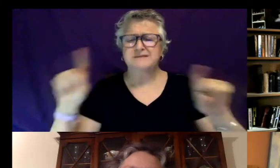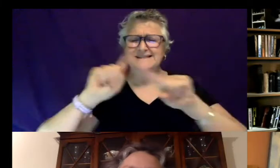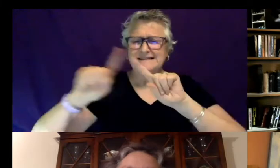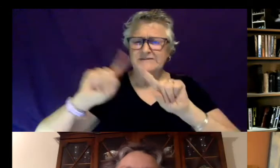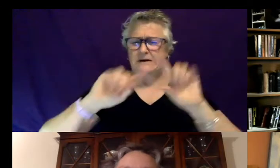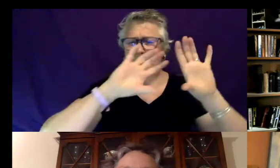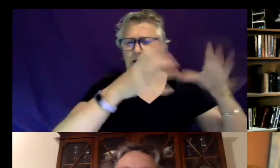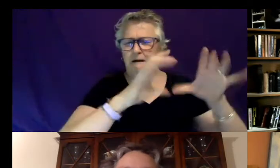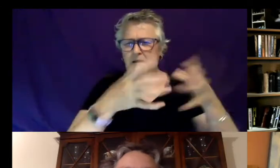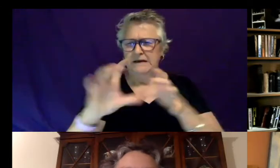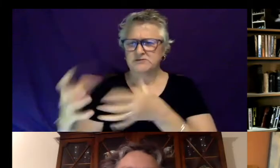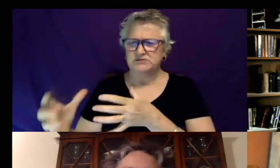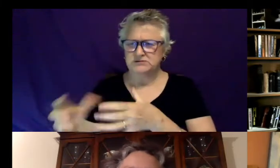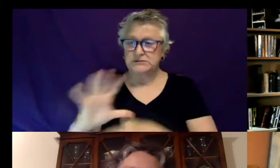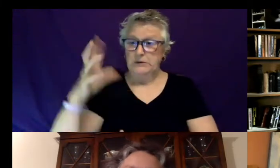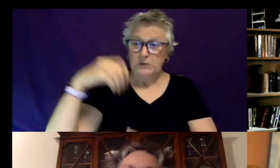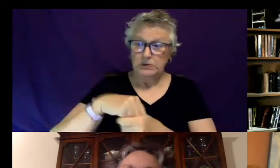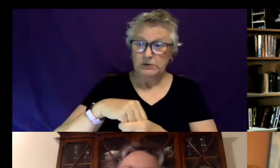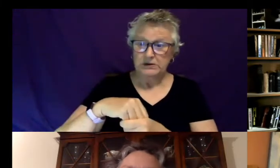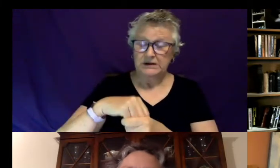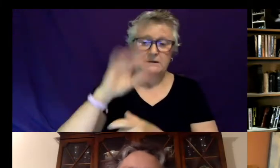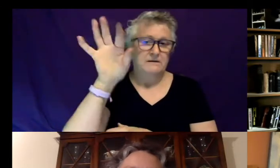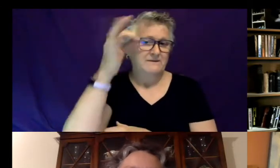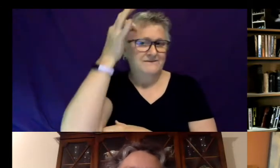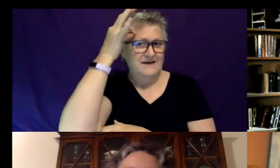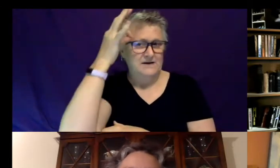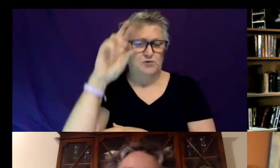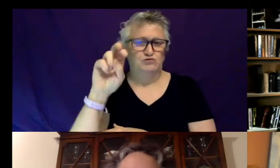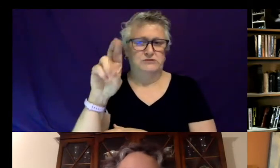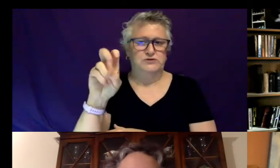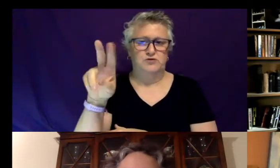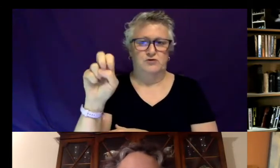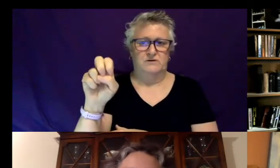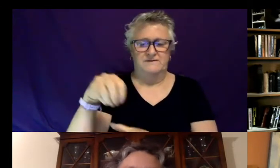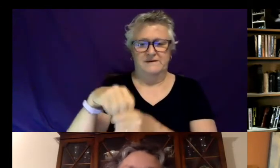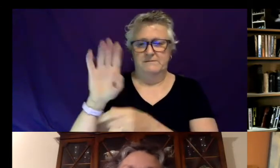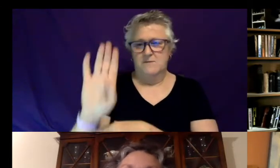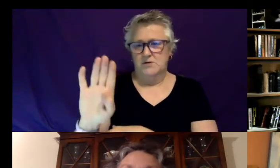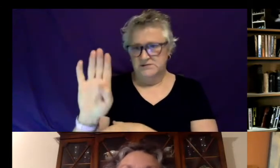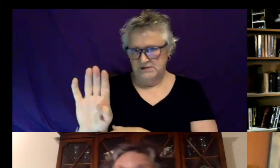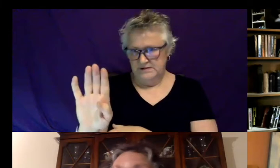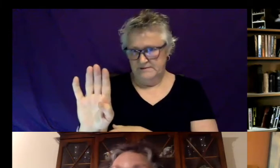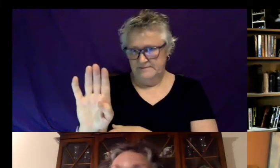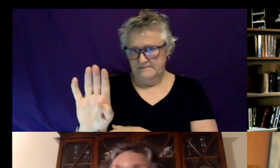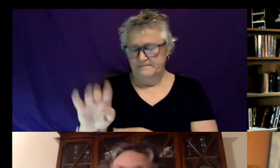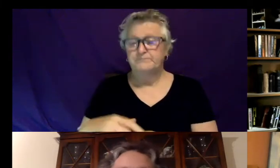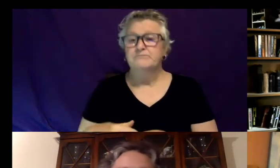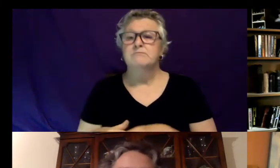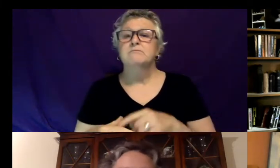He has spent the past two decades teaching sculpture at the MFA, Boston, the very class he attended when he was a teen!